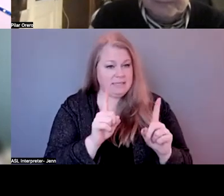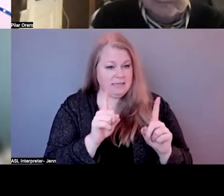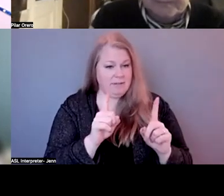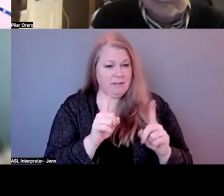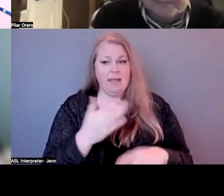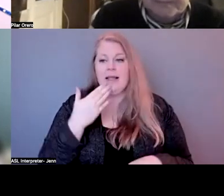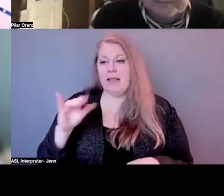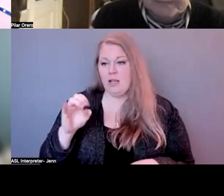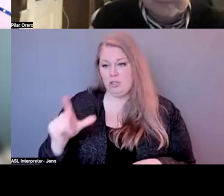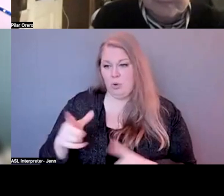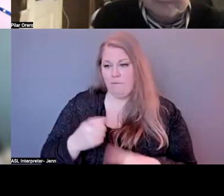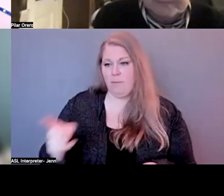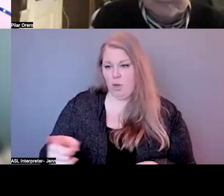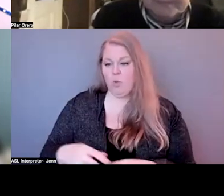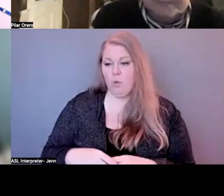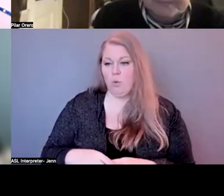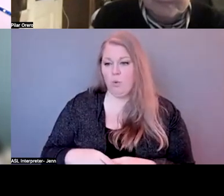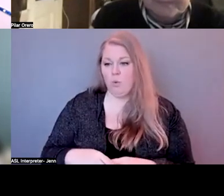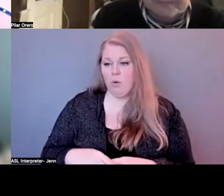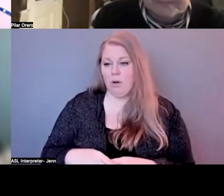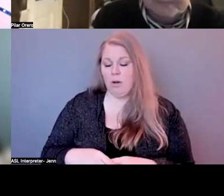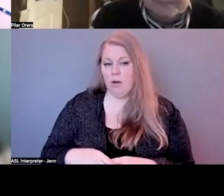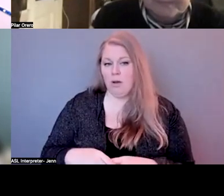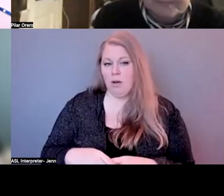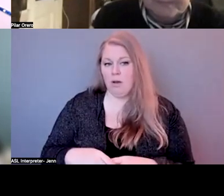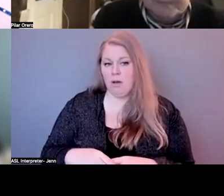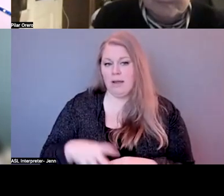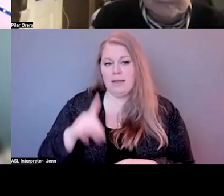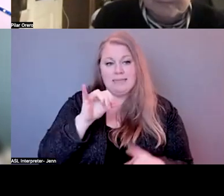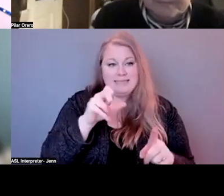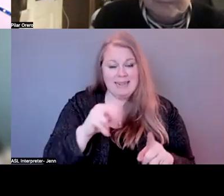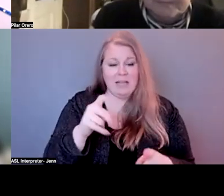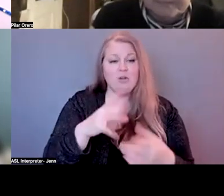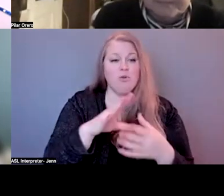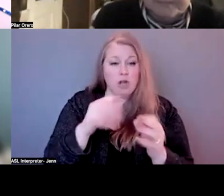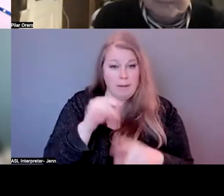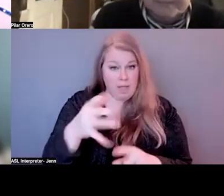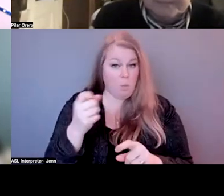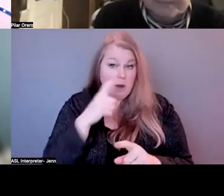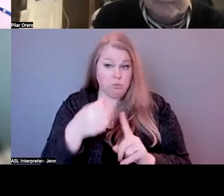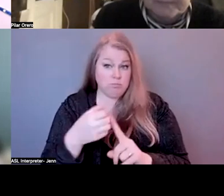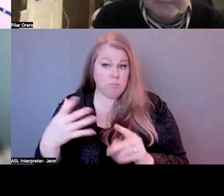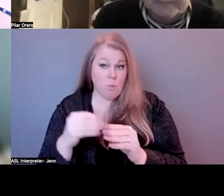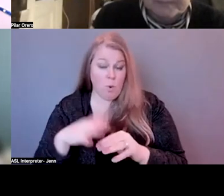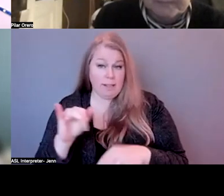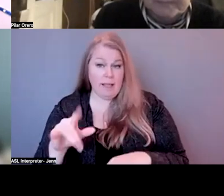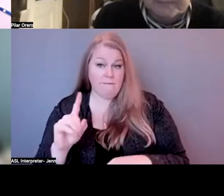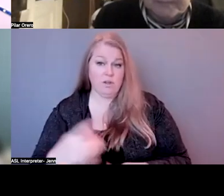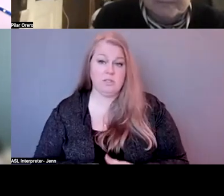Thank you, Joel. Over to you Dylan. You were talking about that. Do you want to pick on that up first. >>DYLAN FOX: I